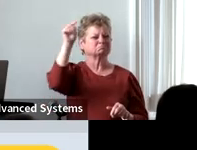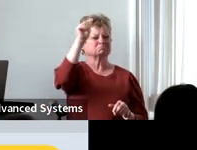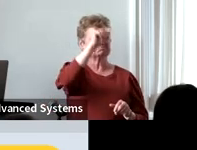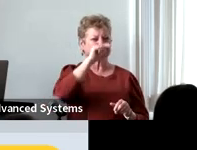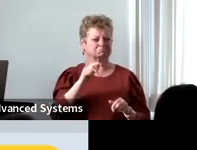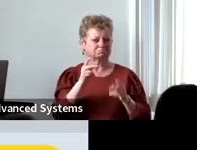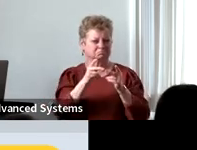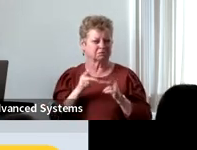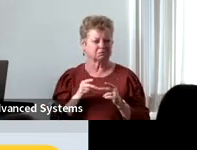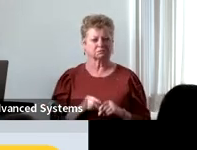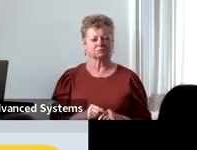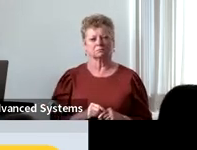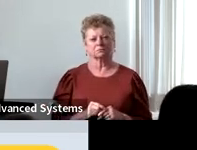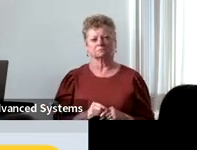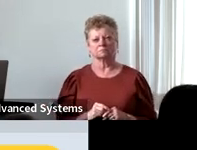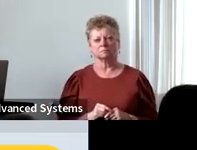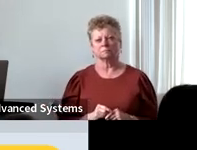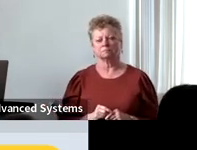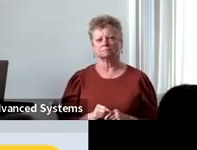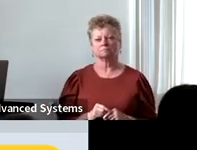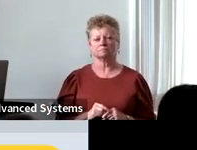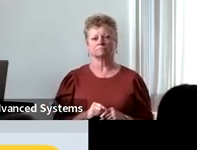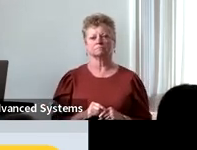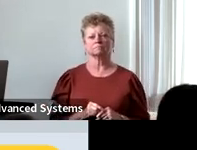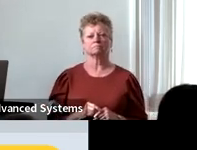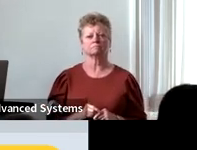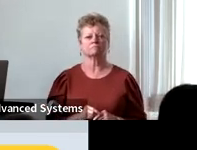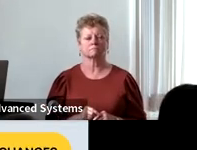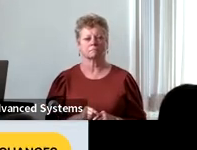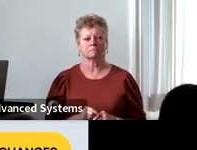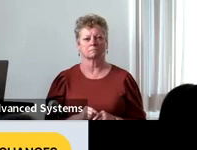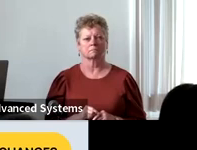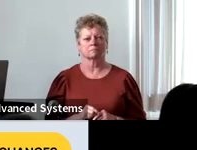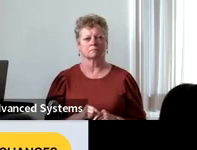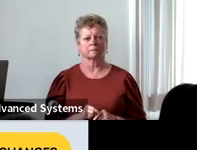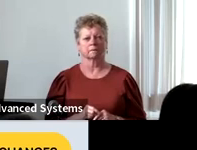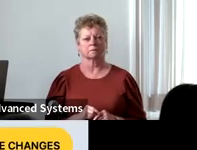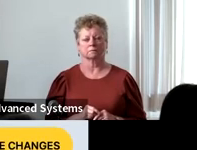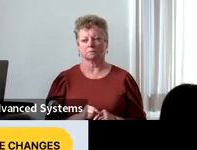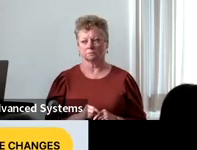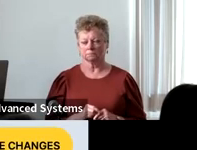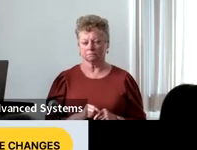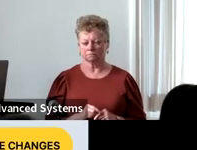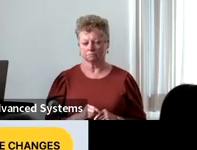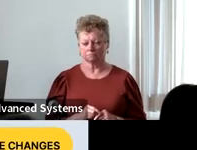The HRM average, I will take you out and show you --